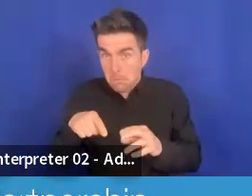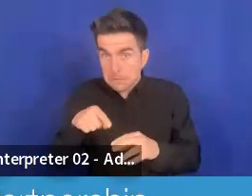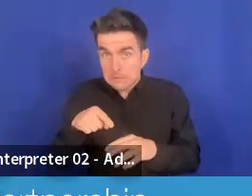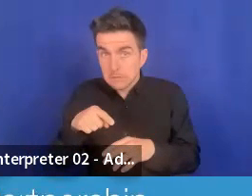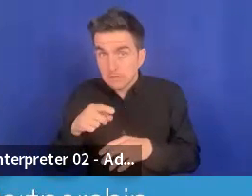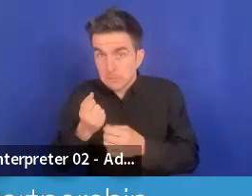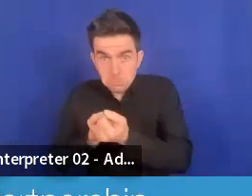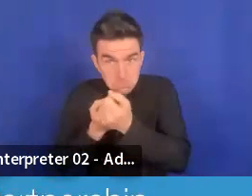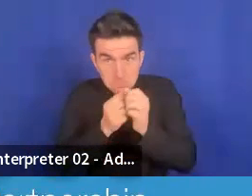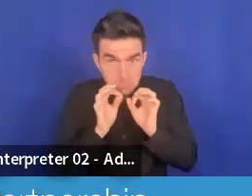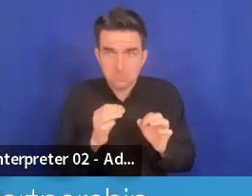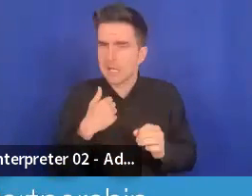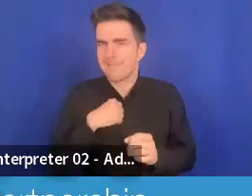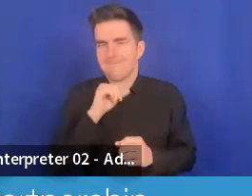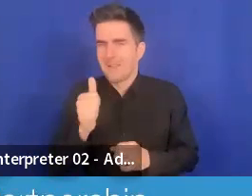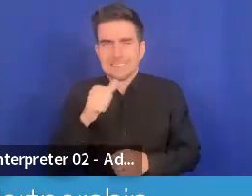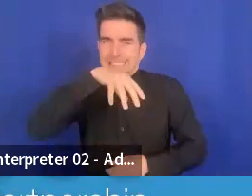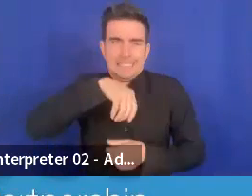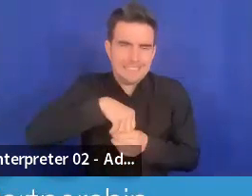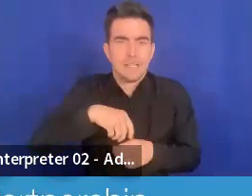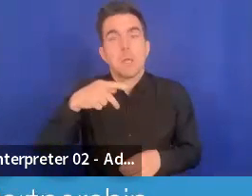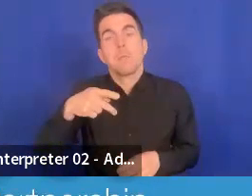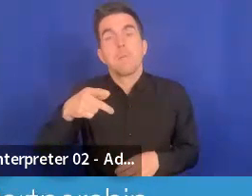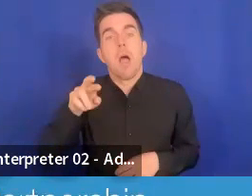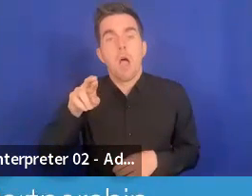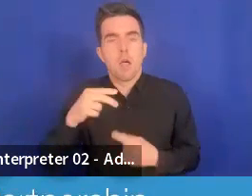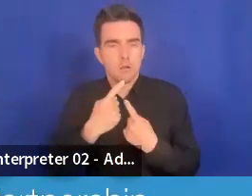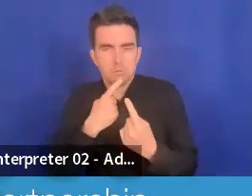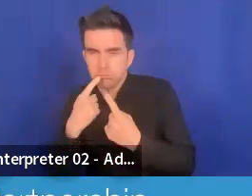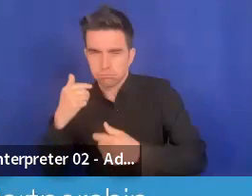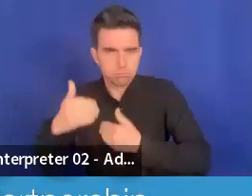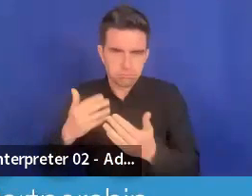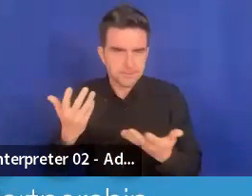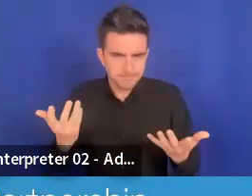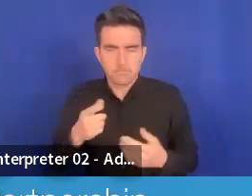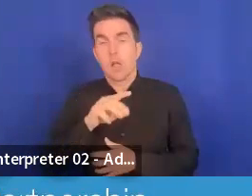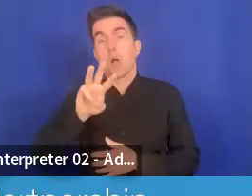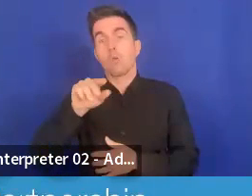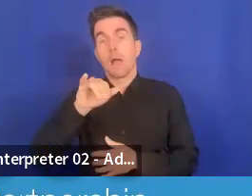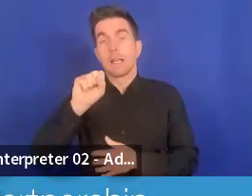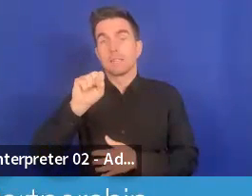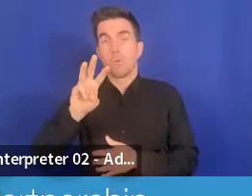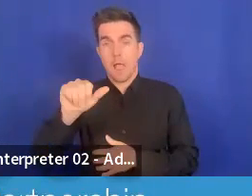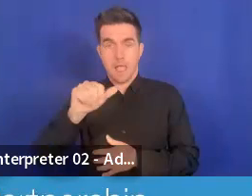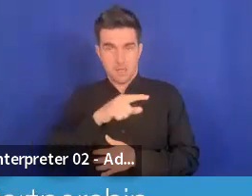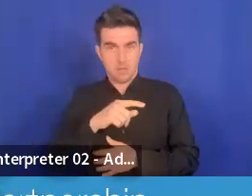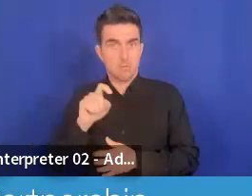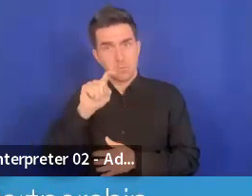Waiswa, there is a question about side events, both during the multistakeholder hearing itself